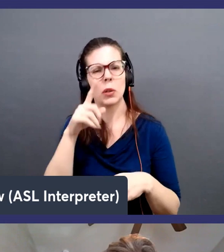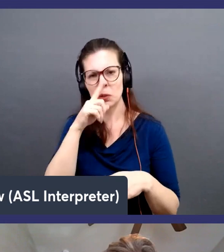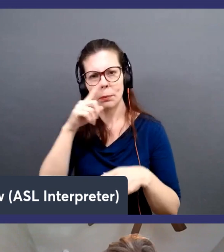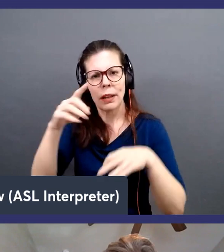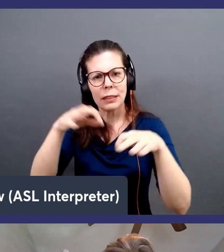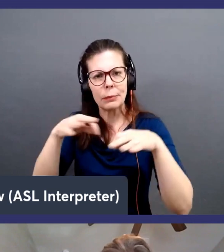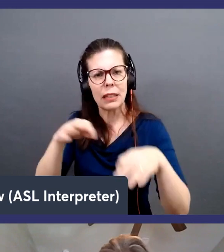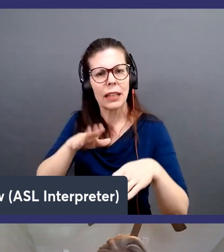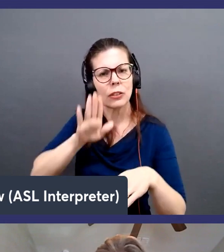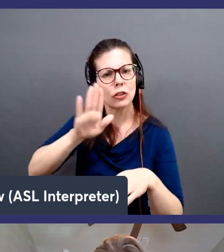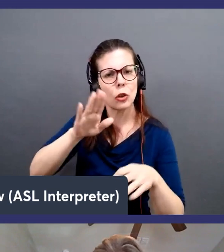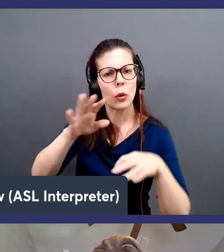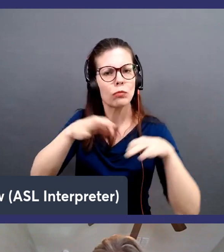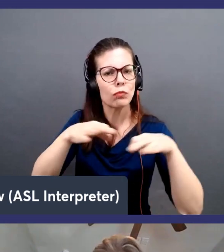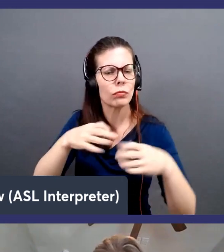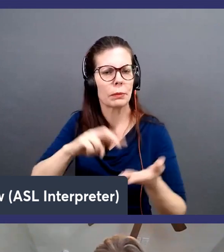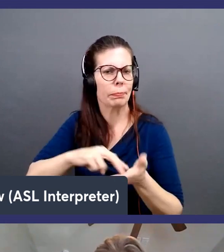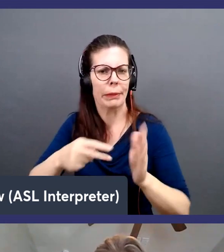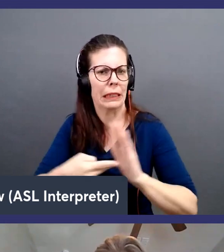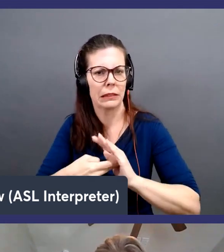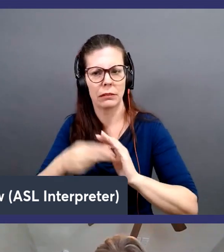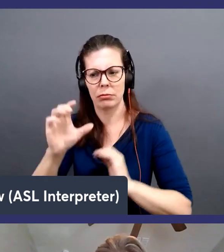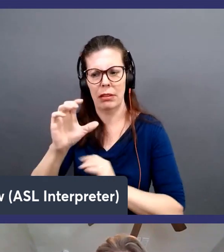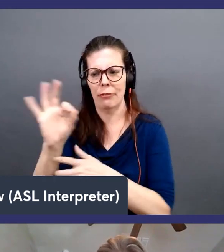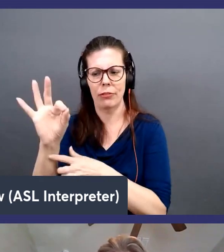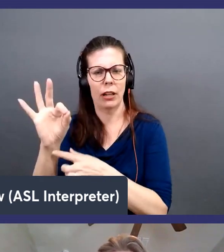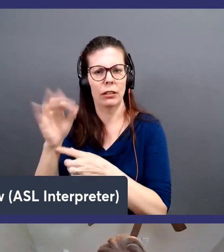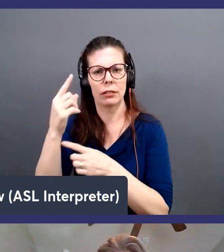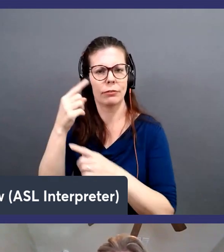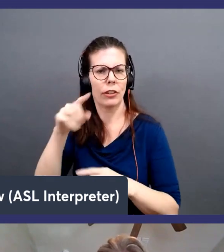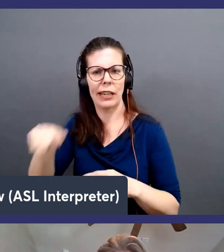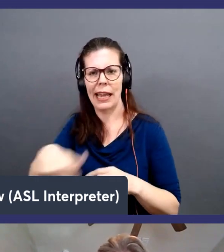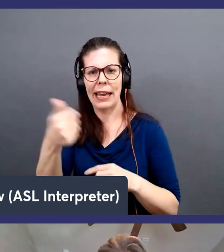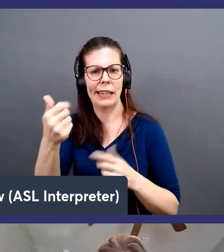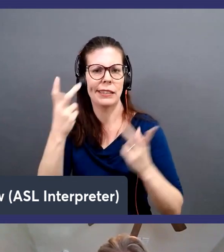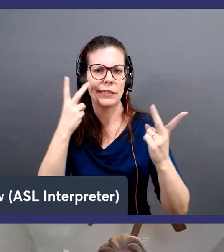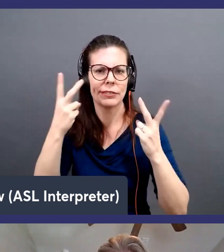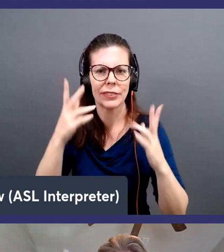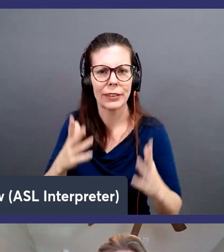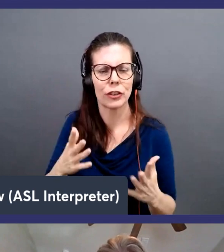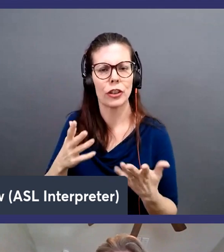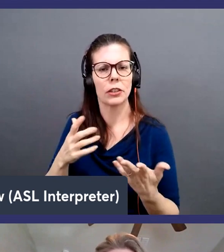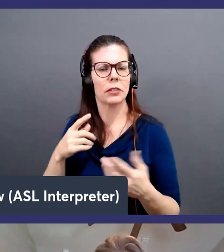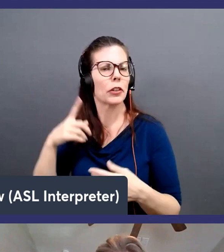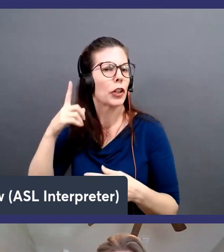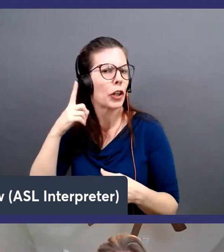what Amazon CloudFront is for any guest who, you know, arriving, maybe they've heard of CloudFront, but haven't used it,